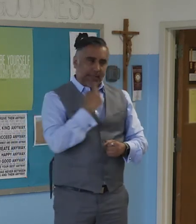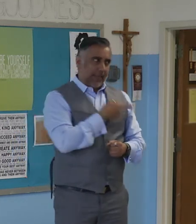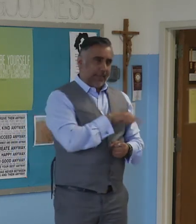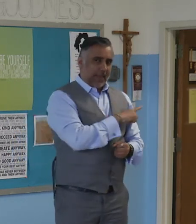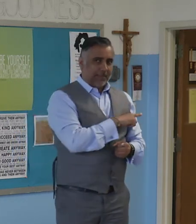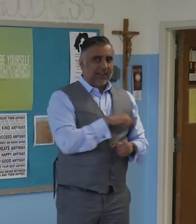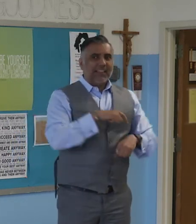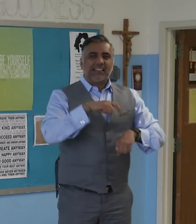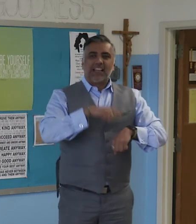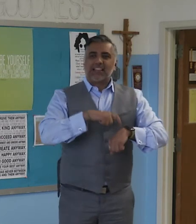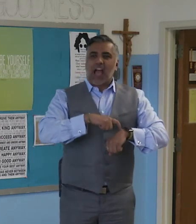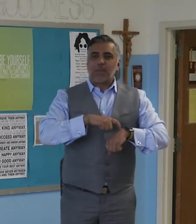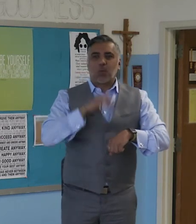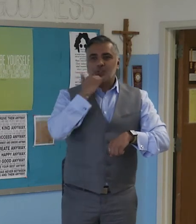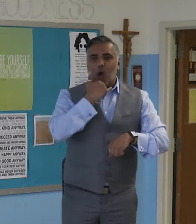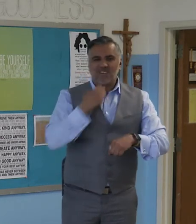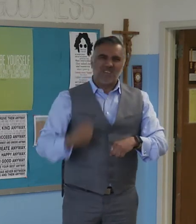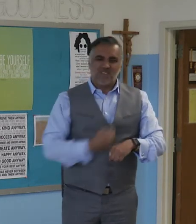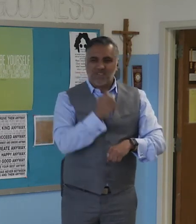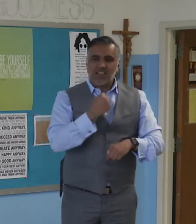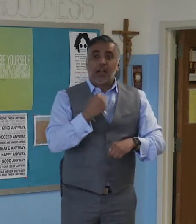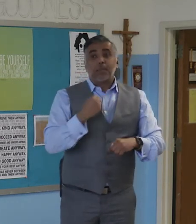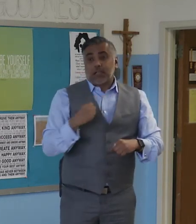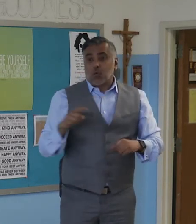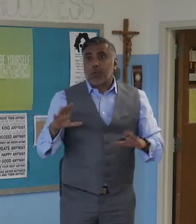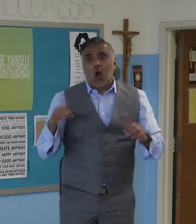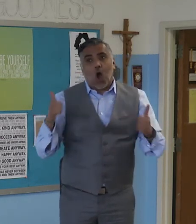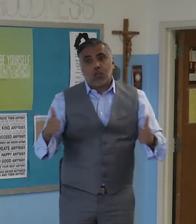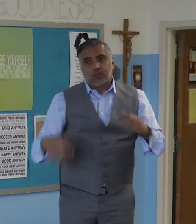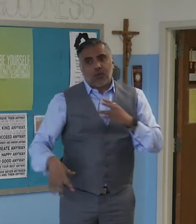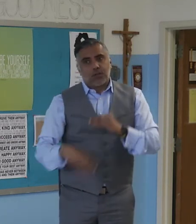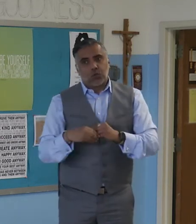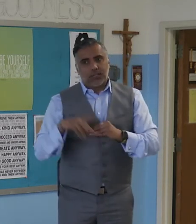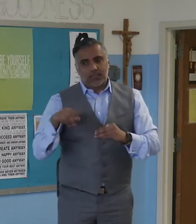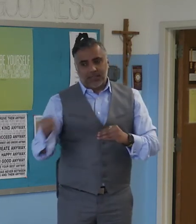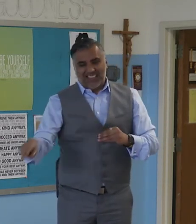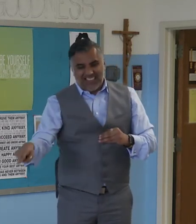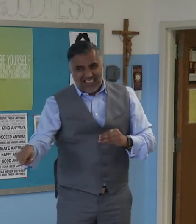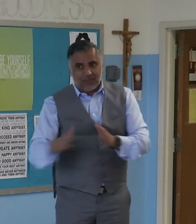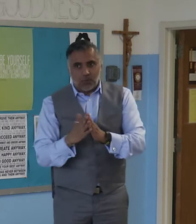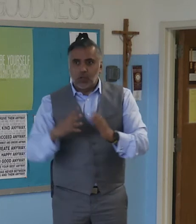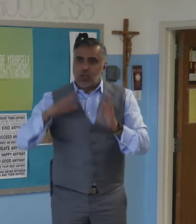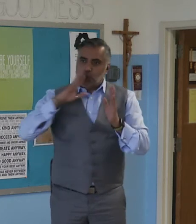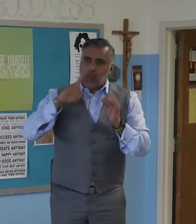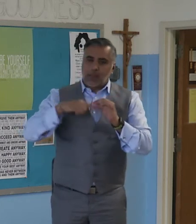timing was off here, because it would have been an excellent chapter to include in this book, looking at these different dimensions of Catholic parish